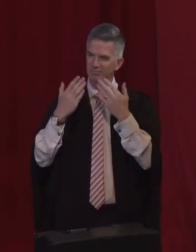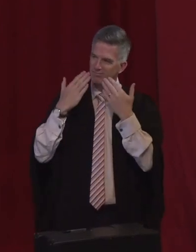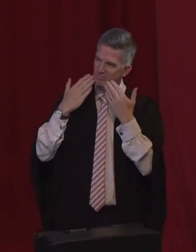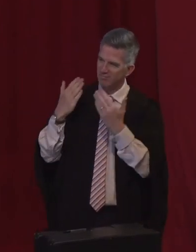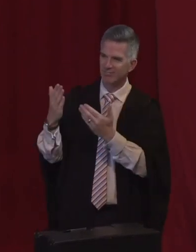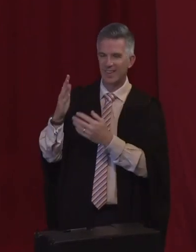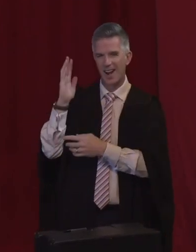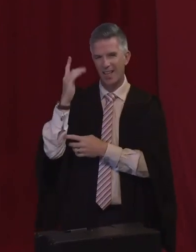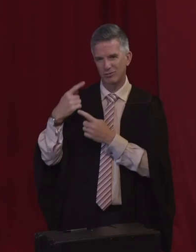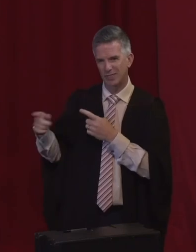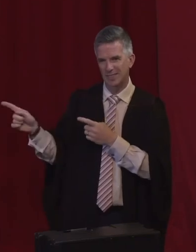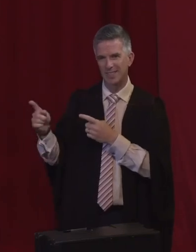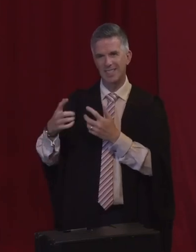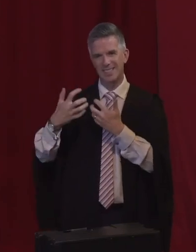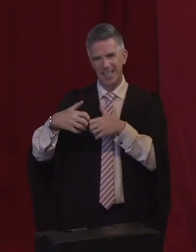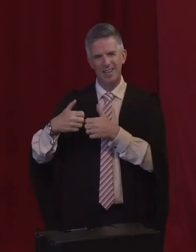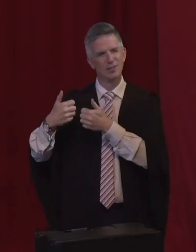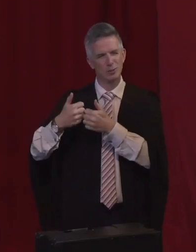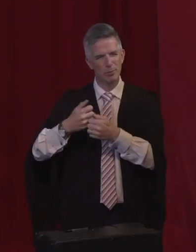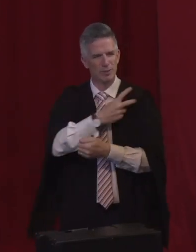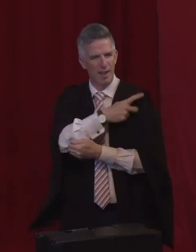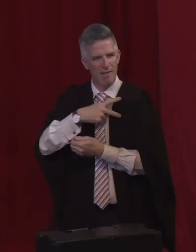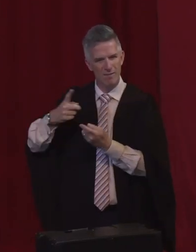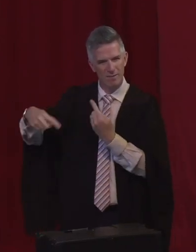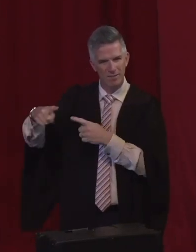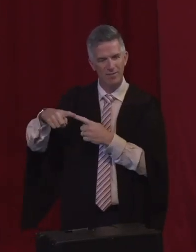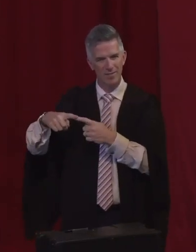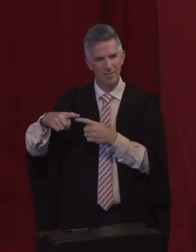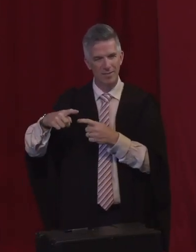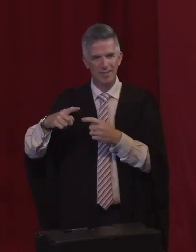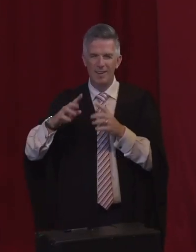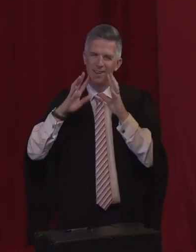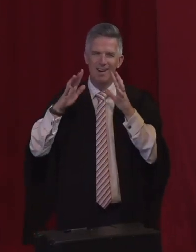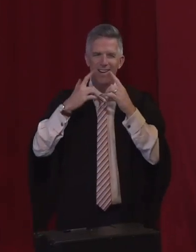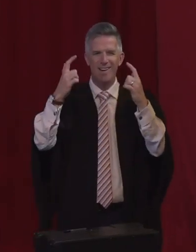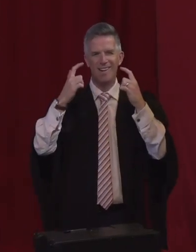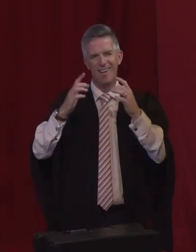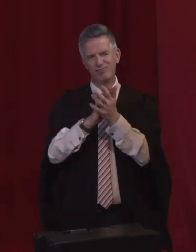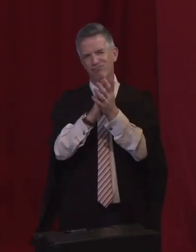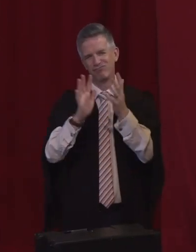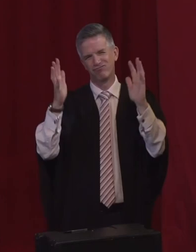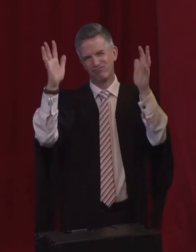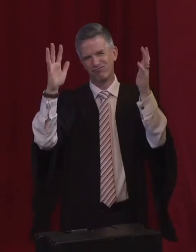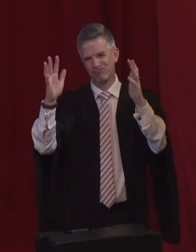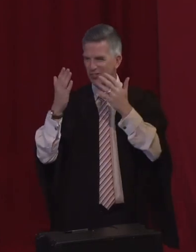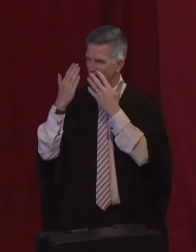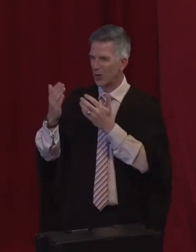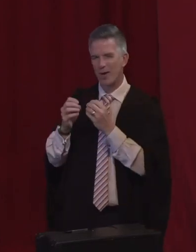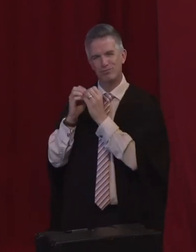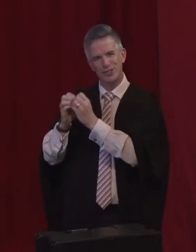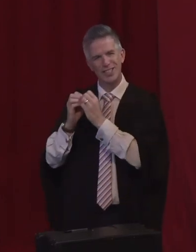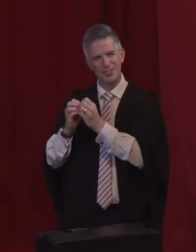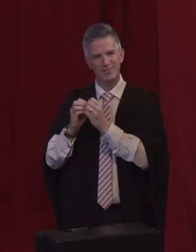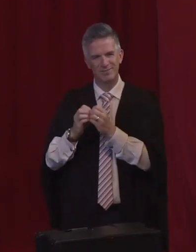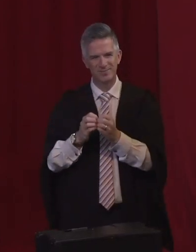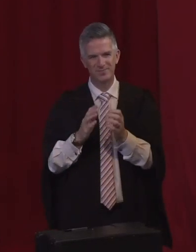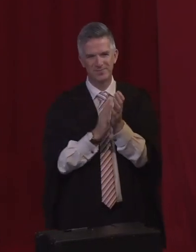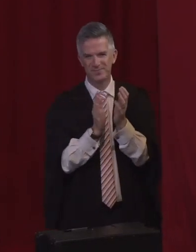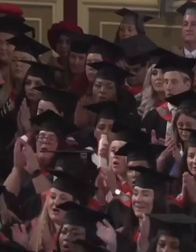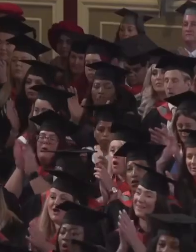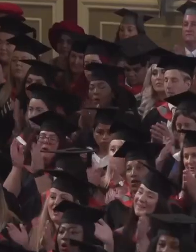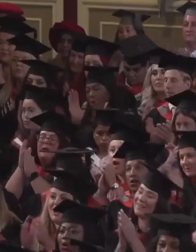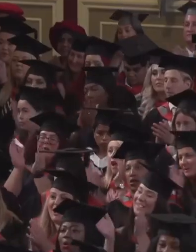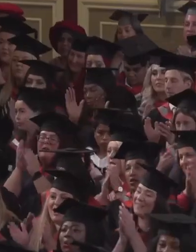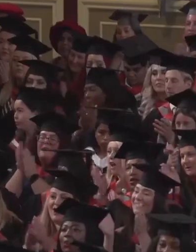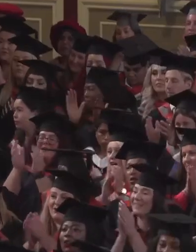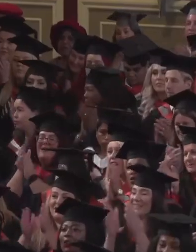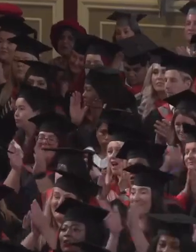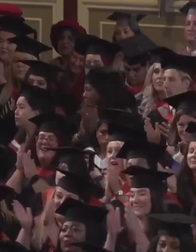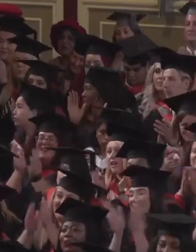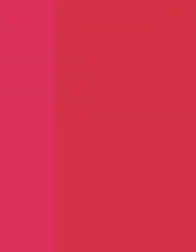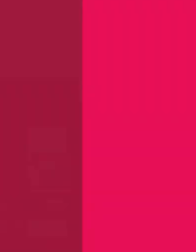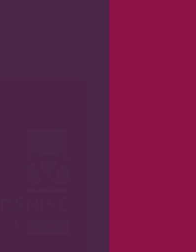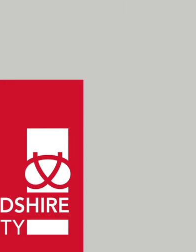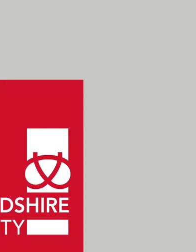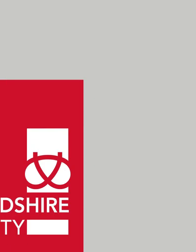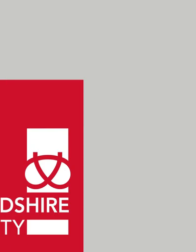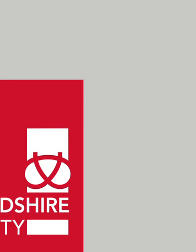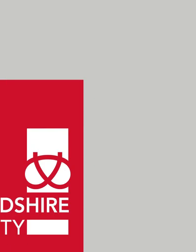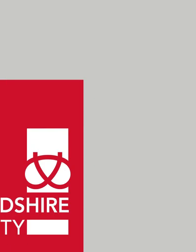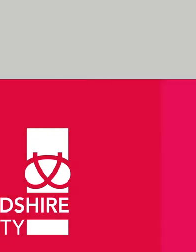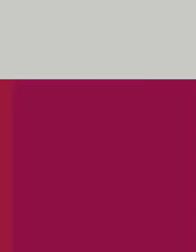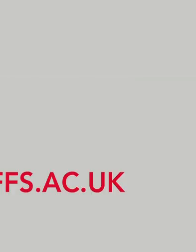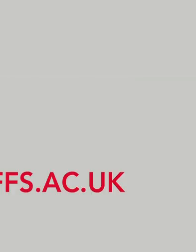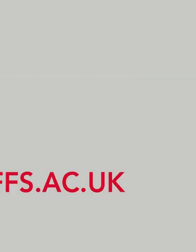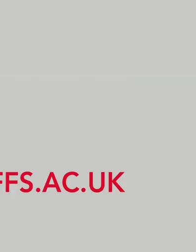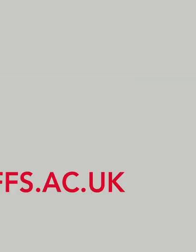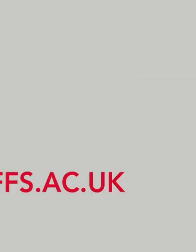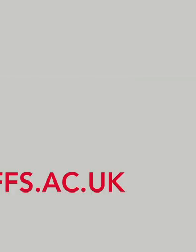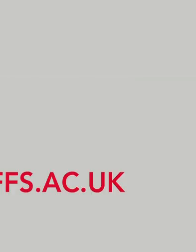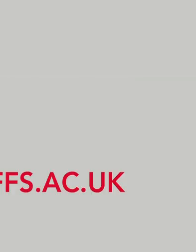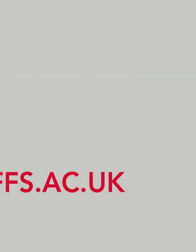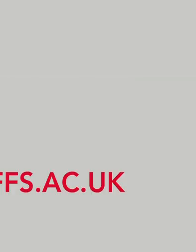lecturers, technical and support staff. Let's make as much noise as we can to show our appreciation!